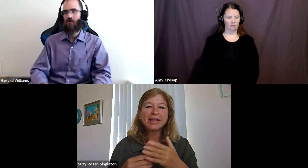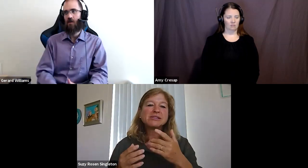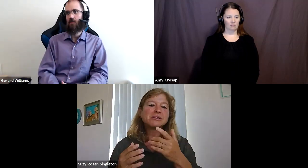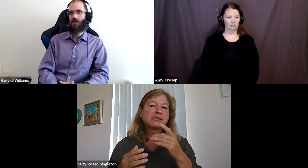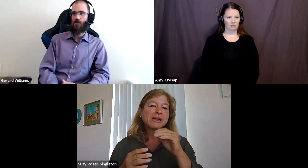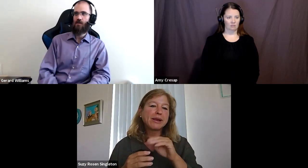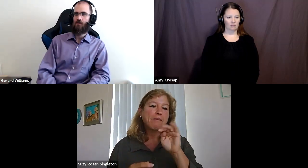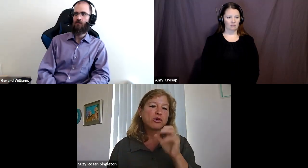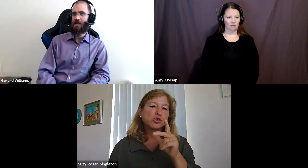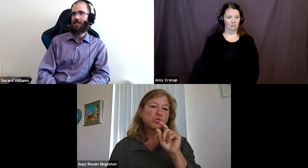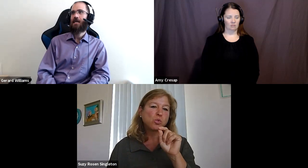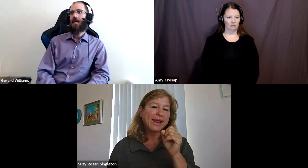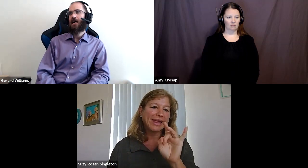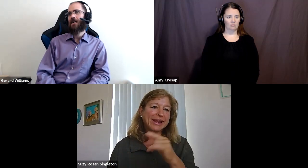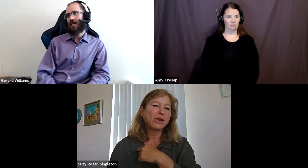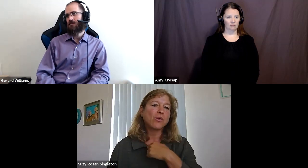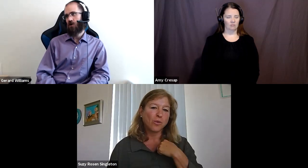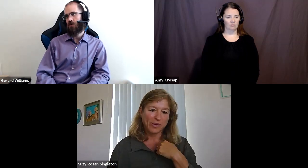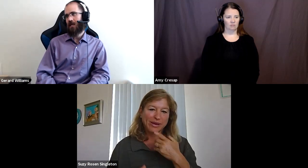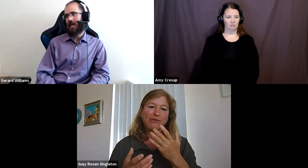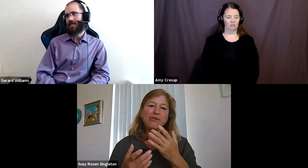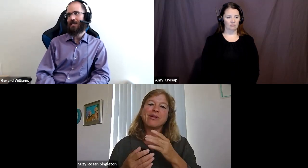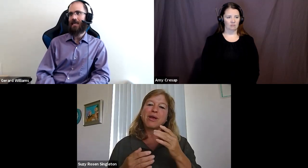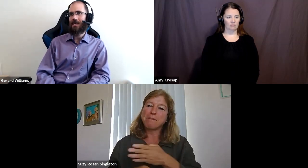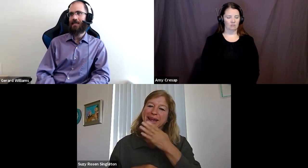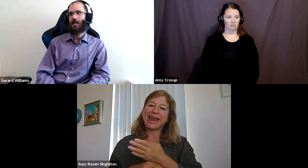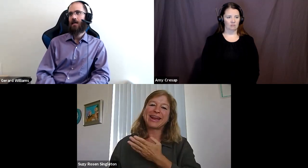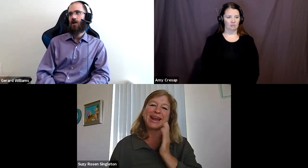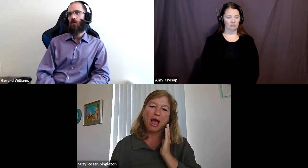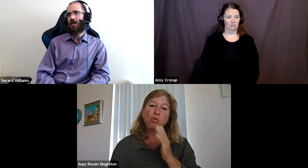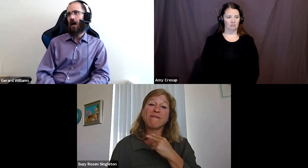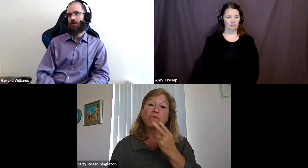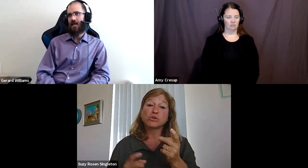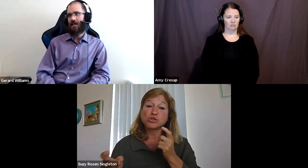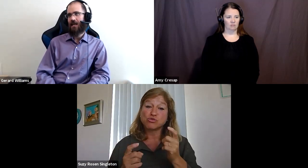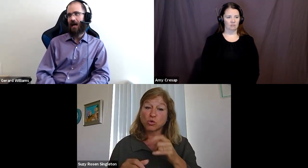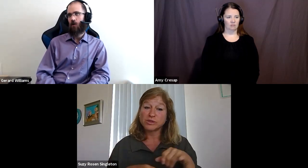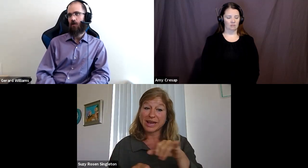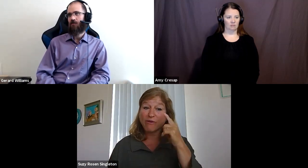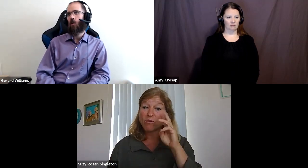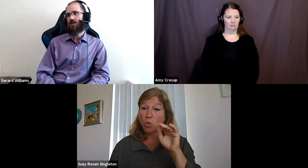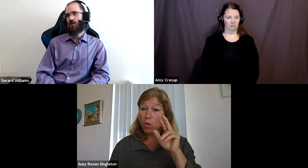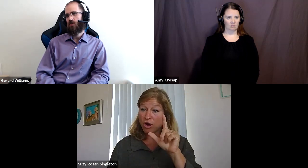available as soon as it's released. Next March 2018 we updated our voice control